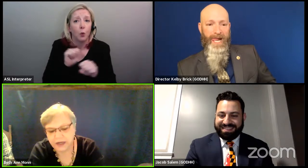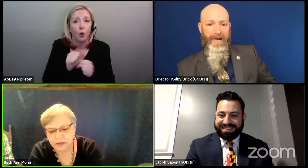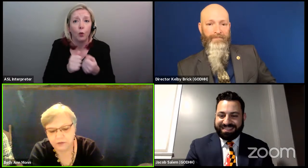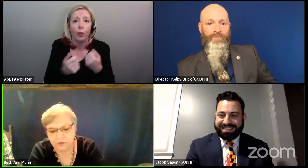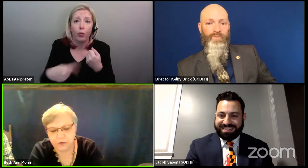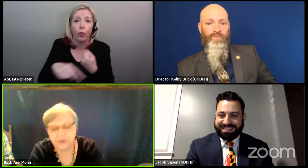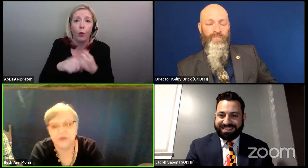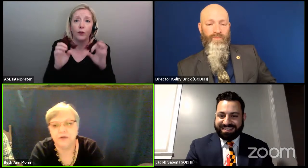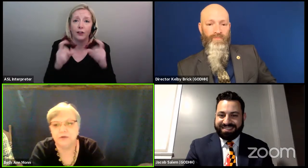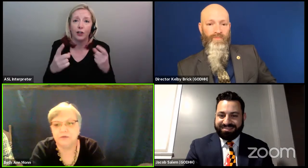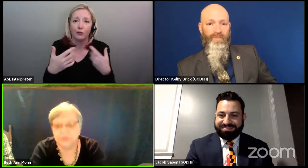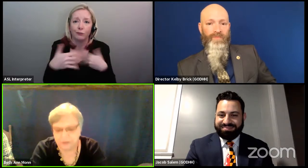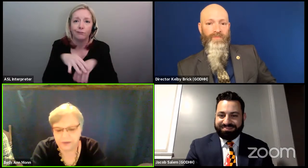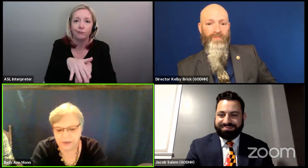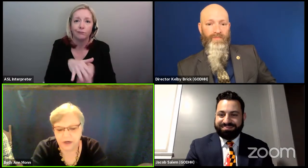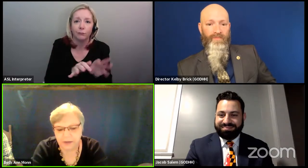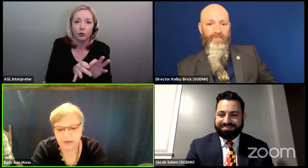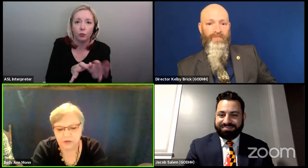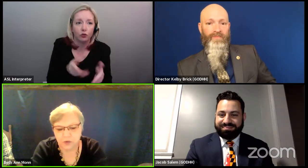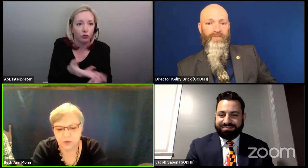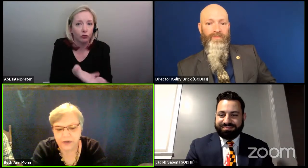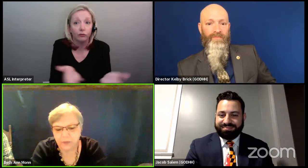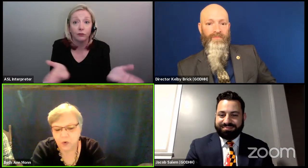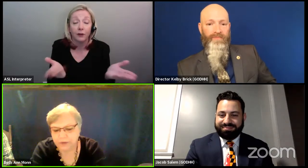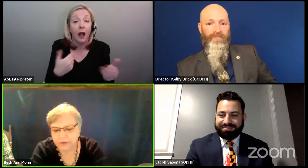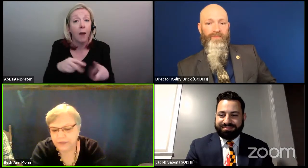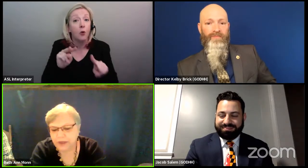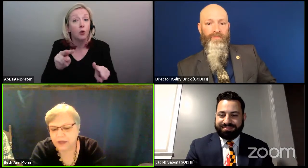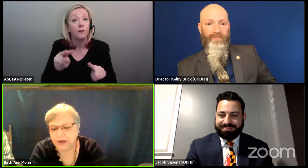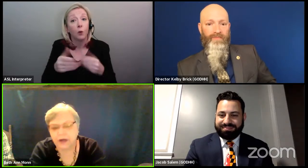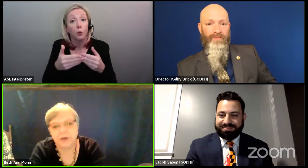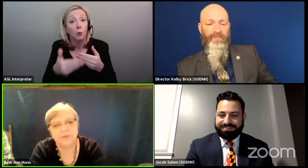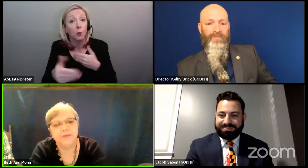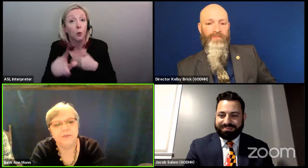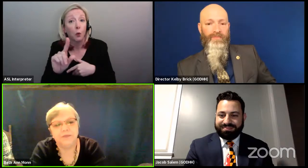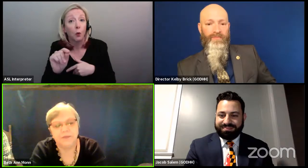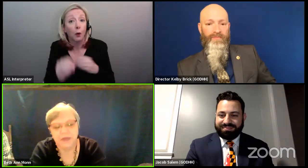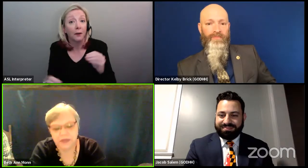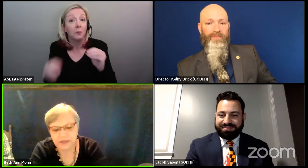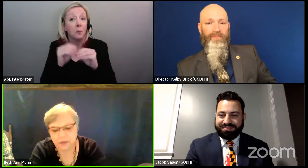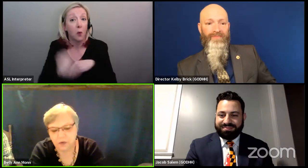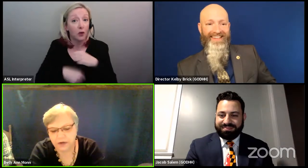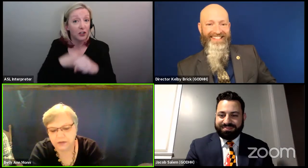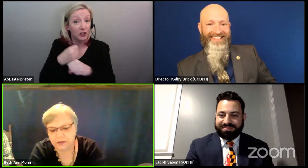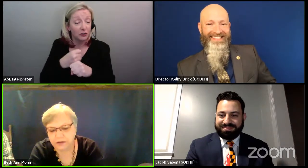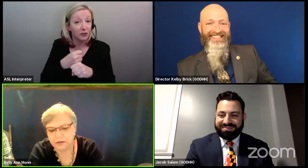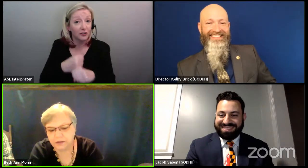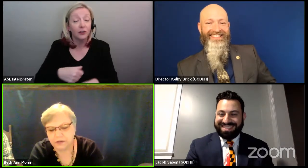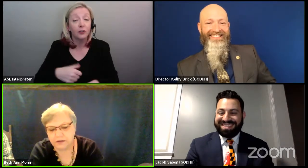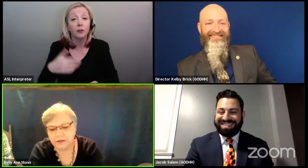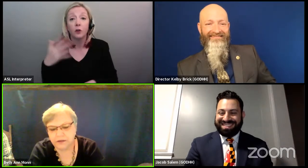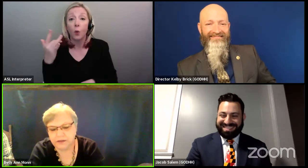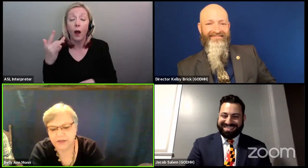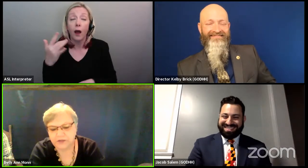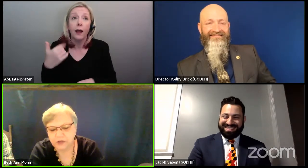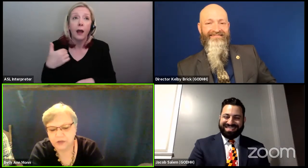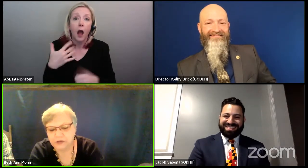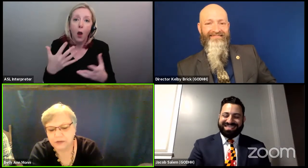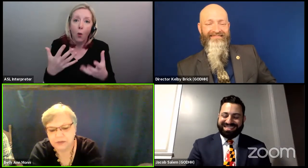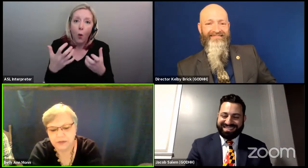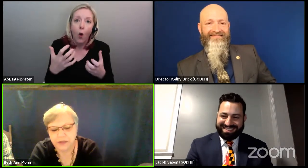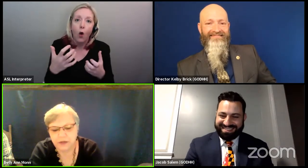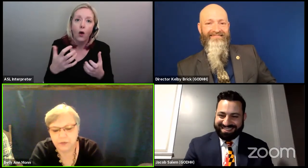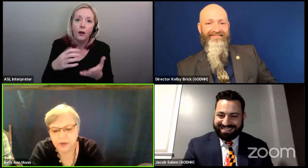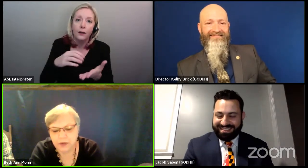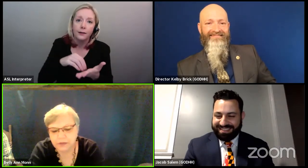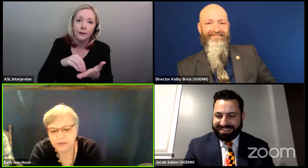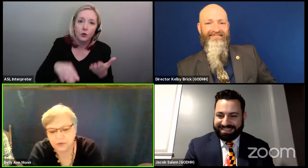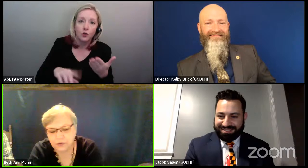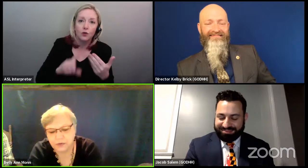And I look forward to about 20 more. Because I want Deaf students in our public schools